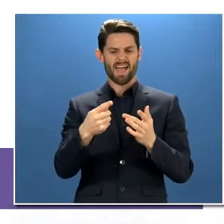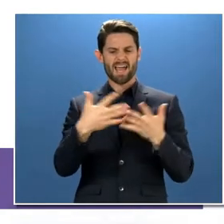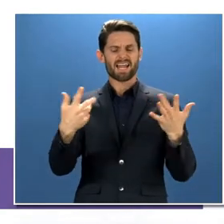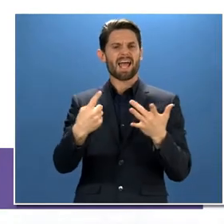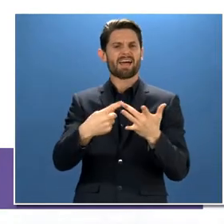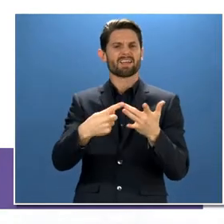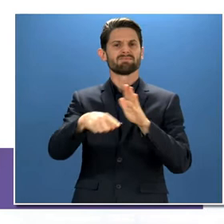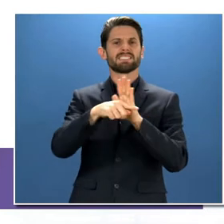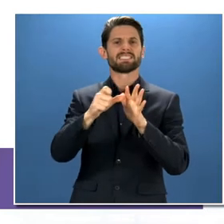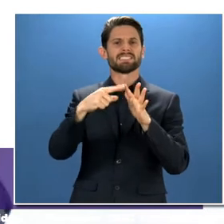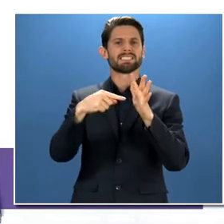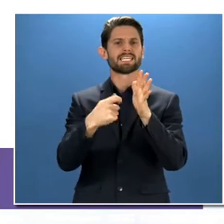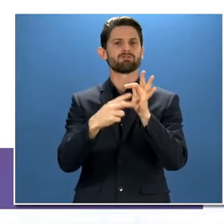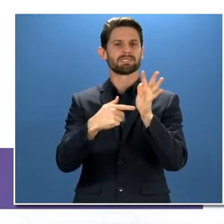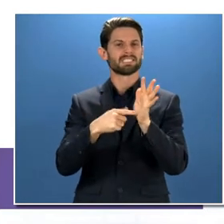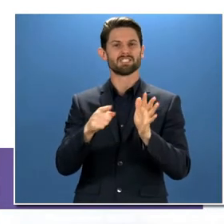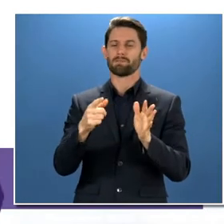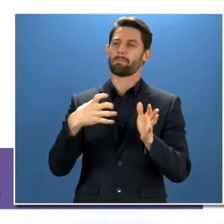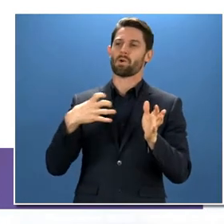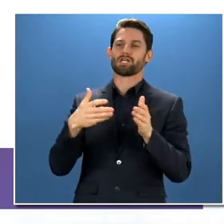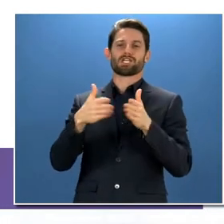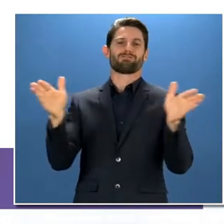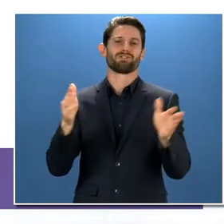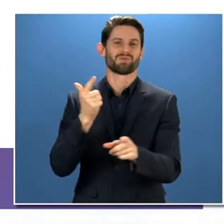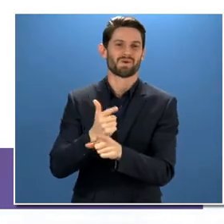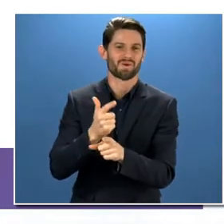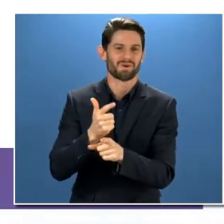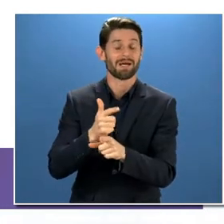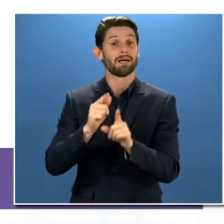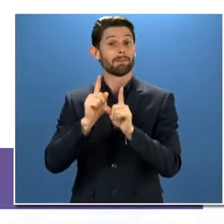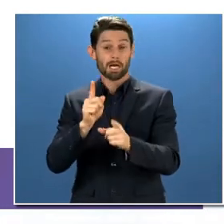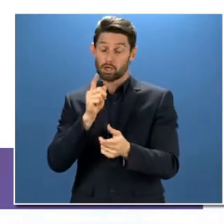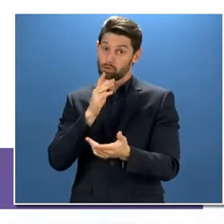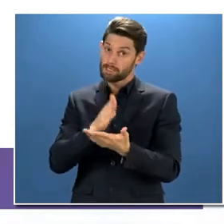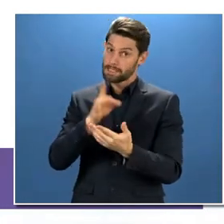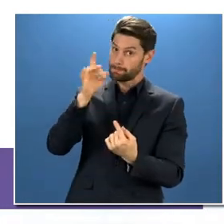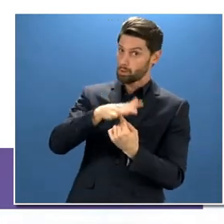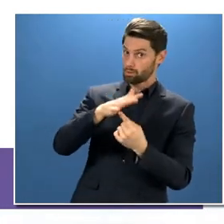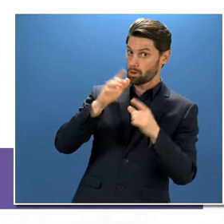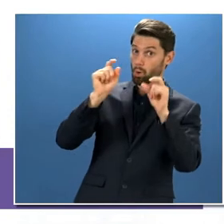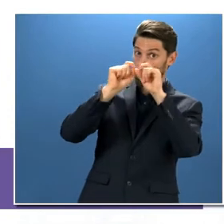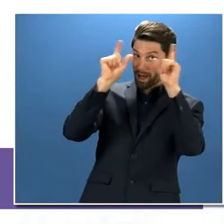catch-all, but what you have to be aware of is there is also the Fair Work Act